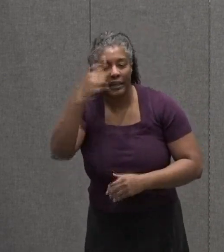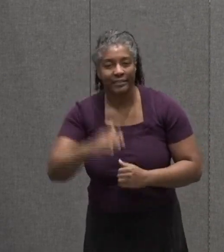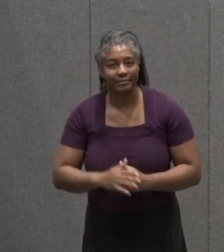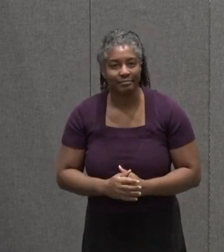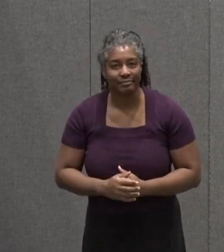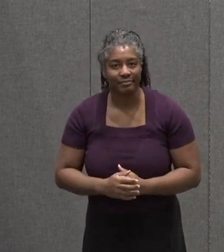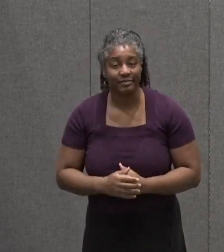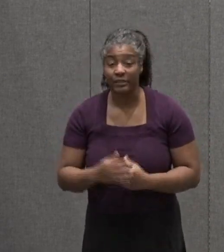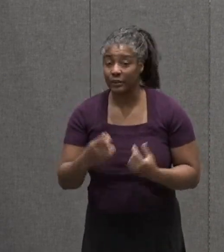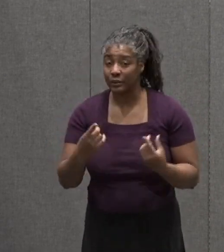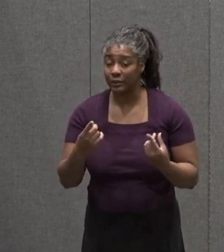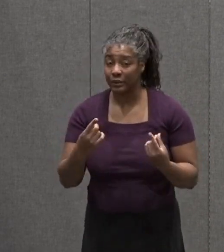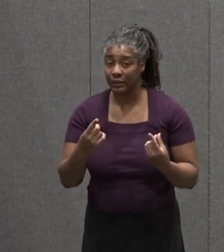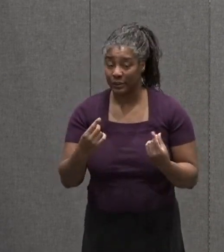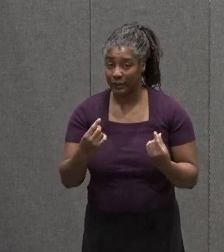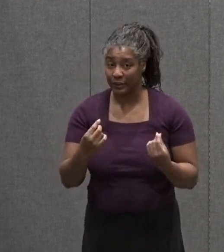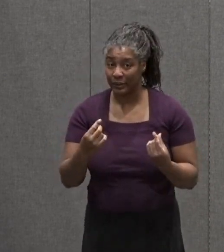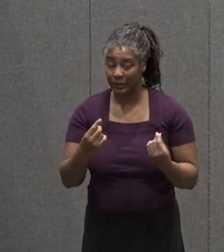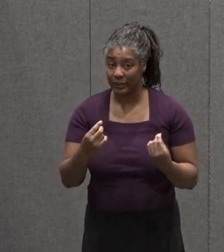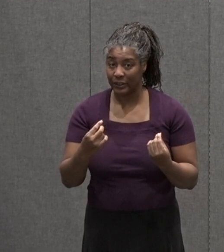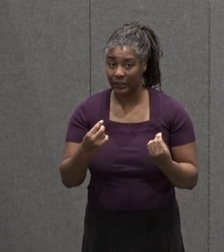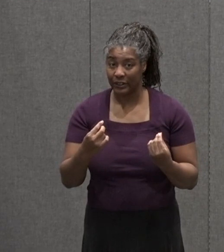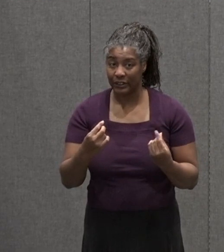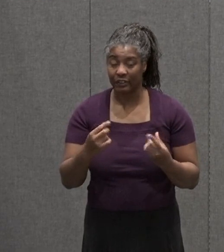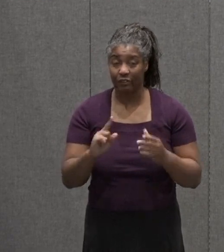is I'd like you to take your hand up like this.